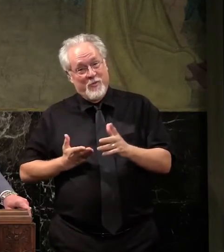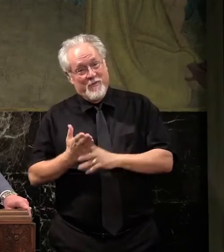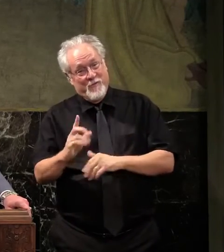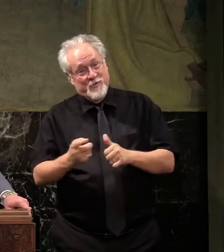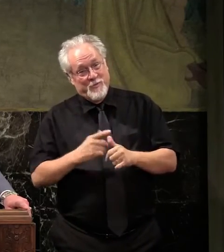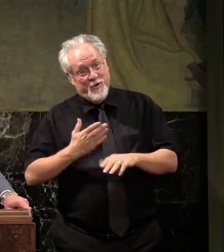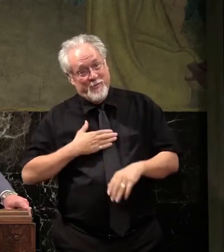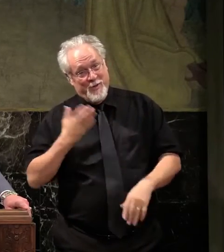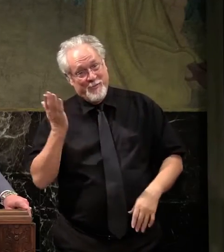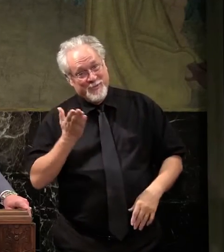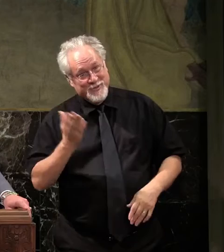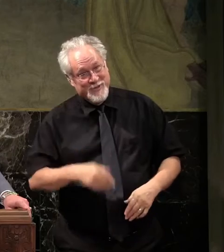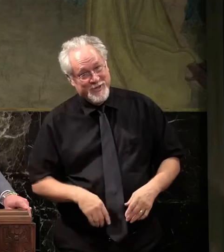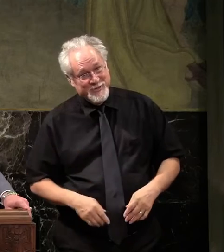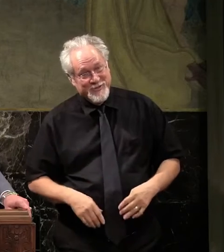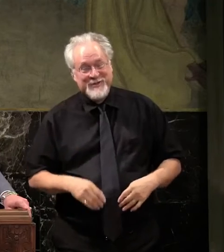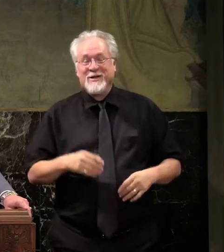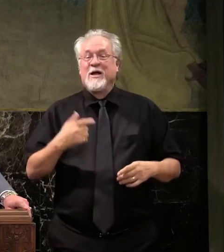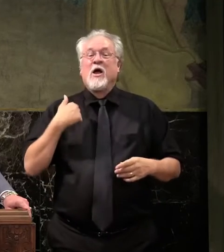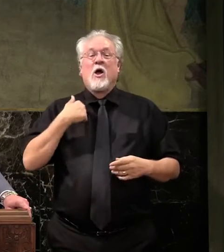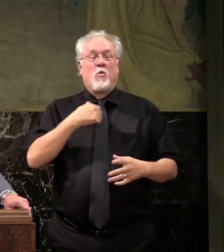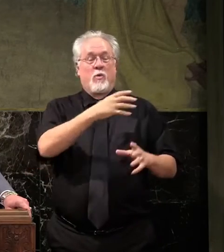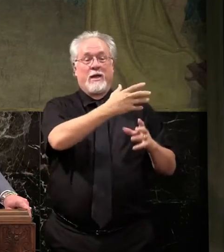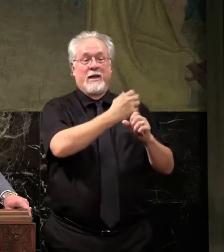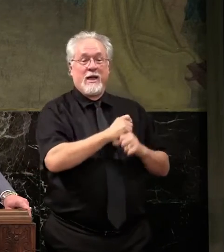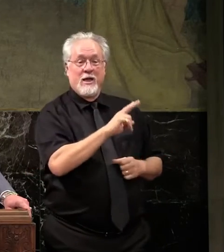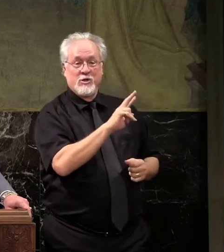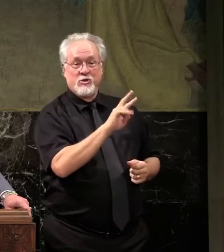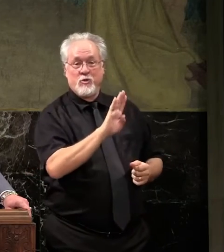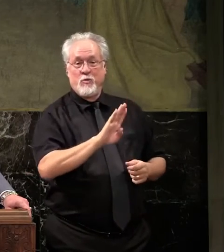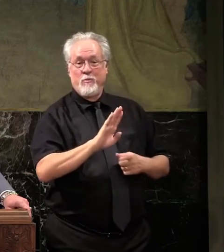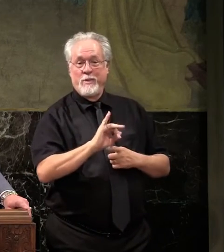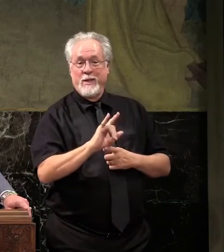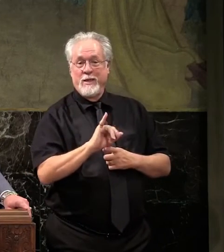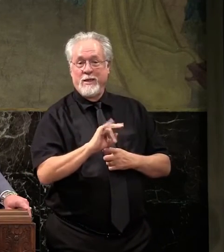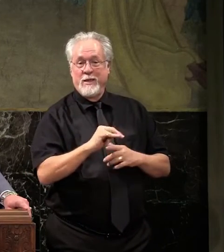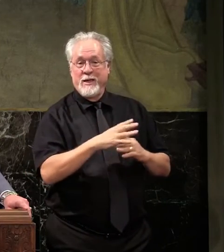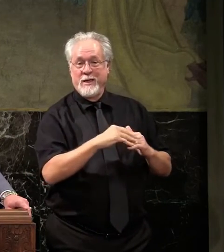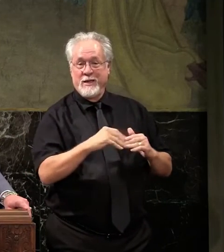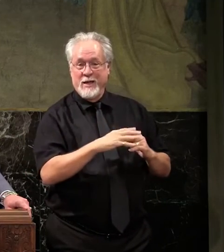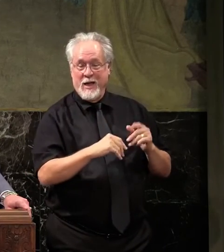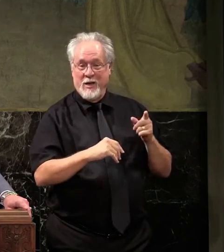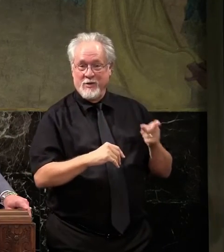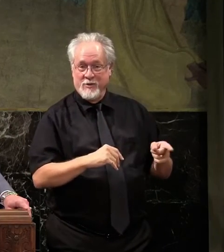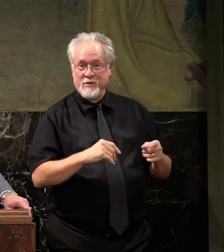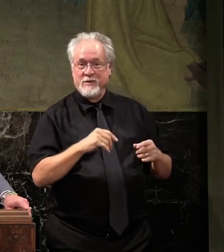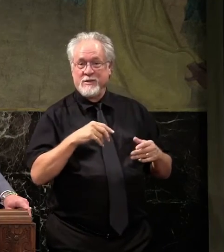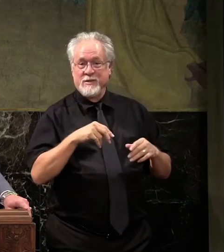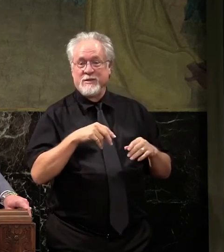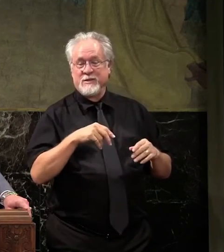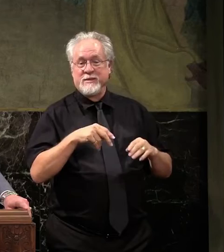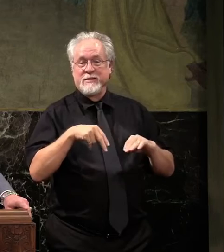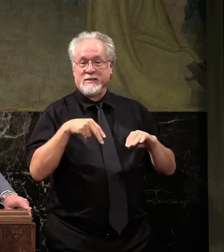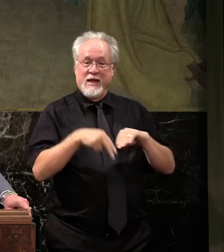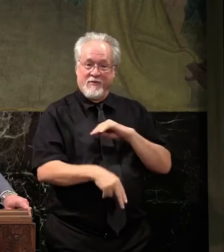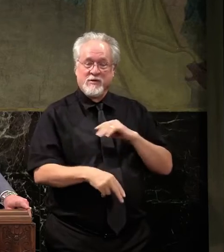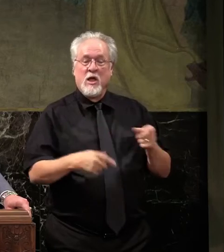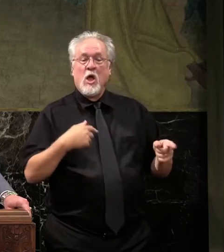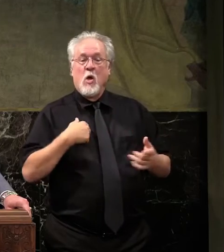We inherited a two billion dollar deficit, we've raised three quarters of the revenue necessary to close that deficit